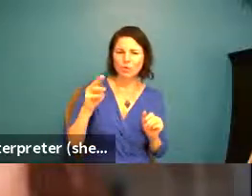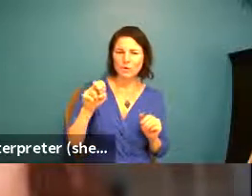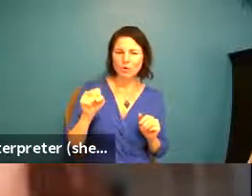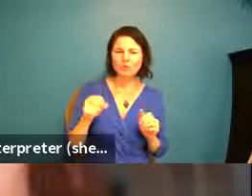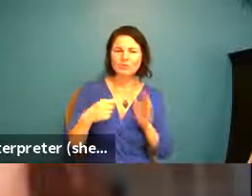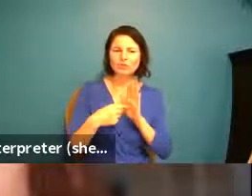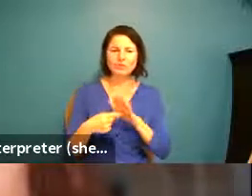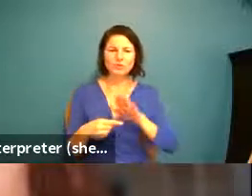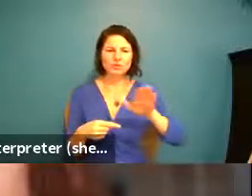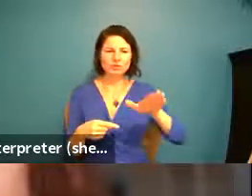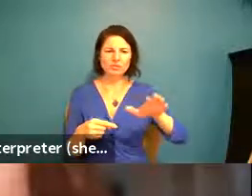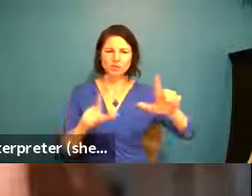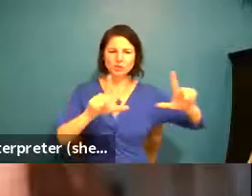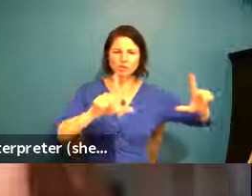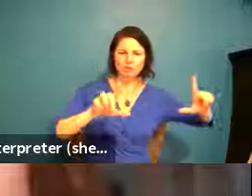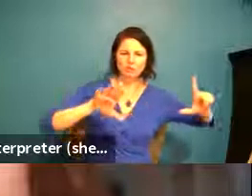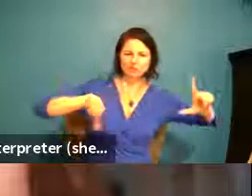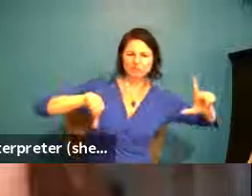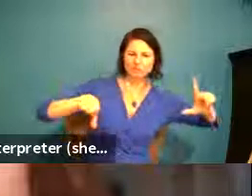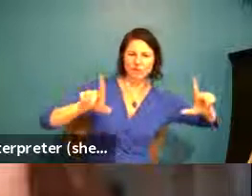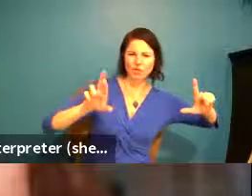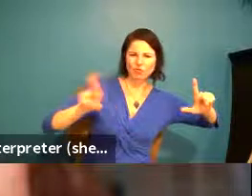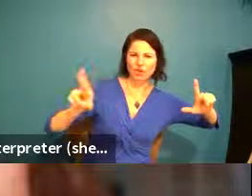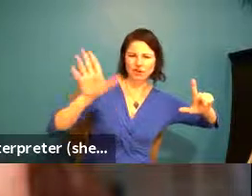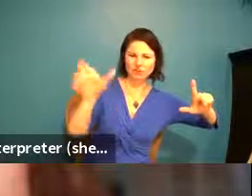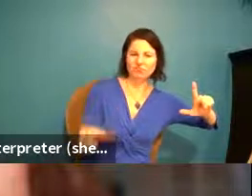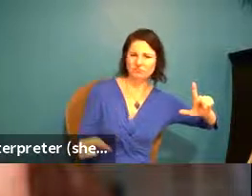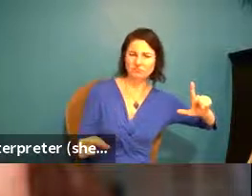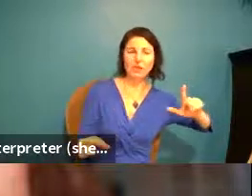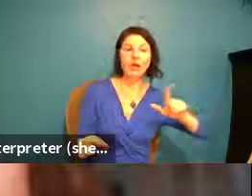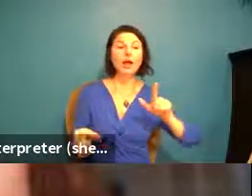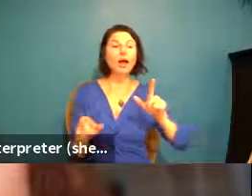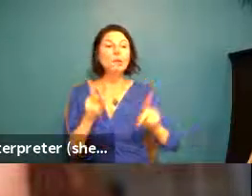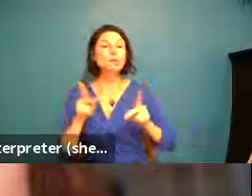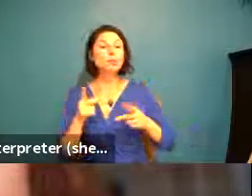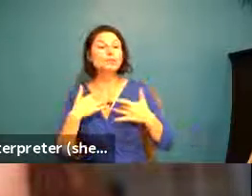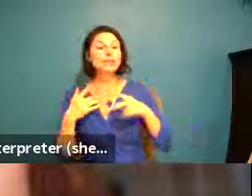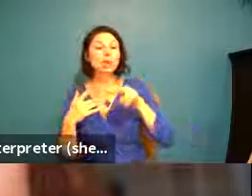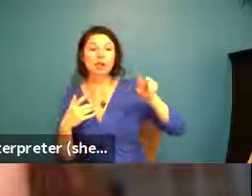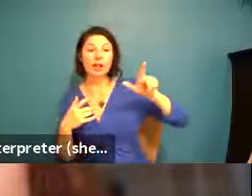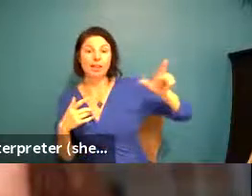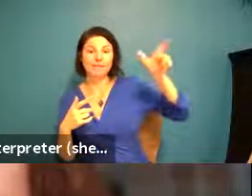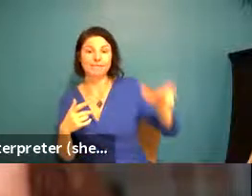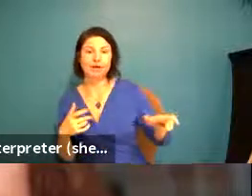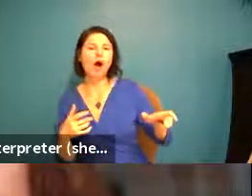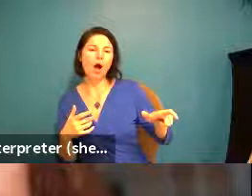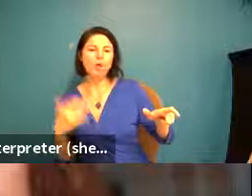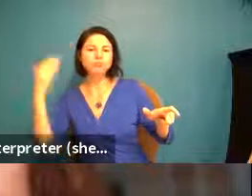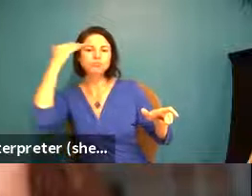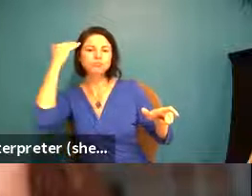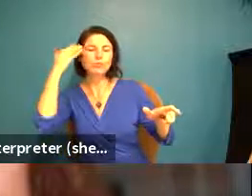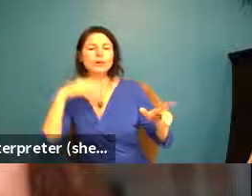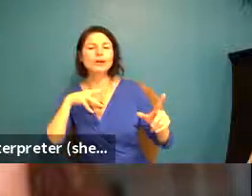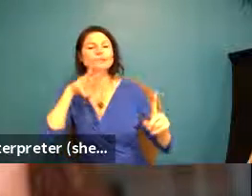screen. The people in the left hand side are the trans people that we most commonly think of, because they are publicized a lot more.